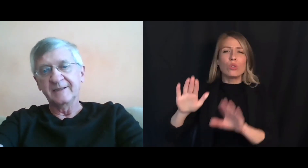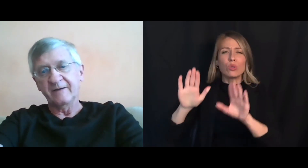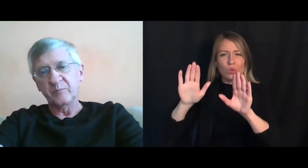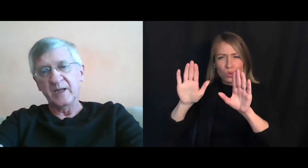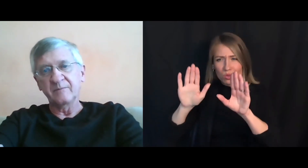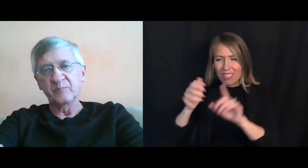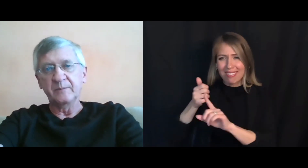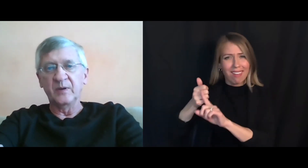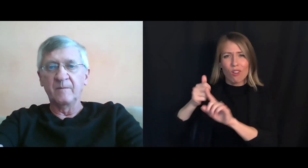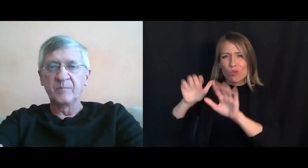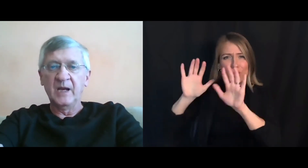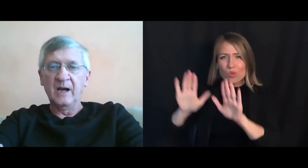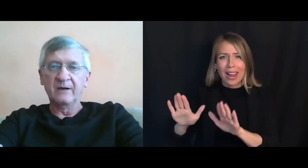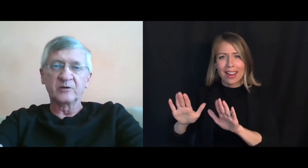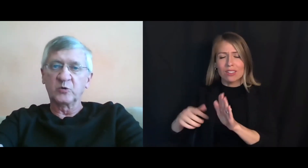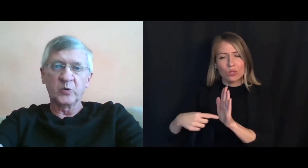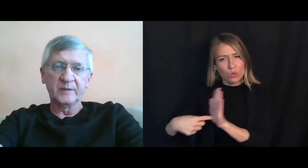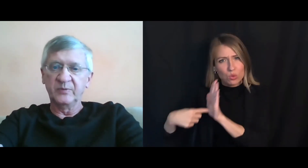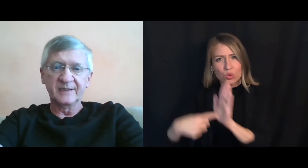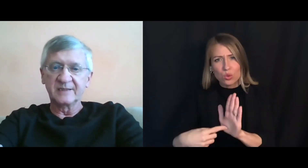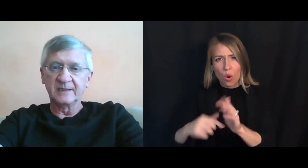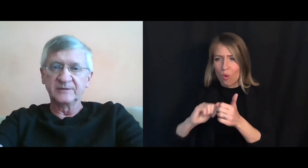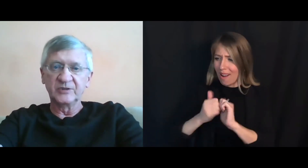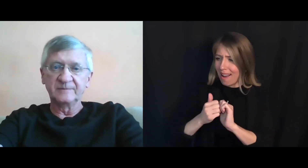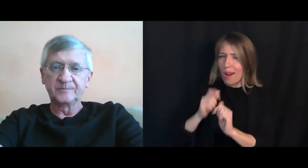and deafblind people are incredibly intelligent